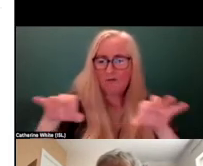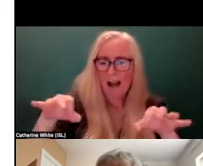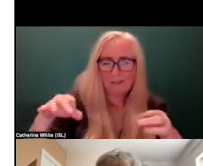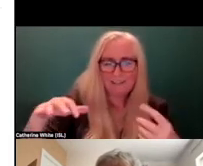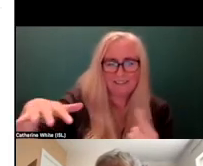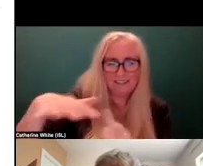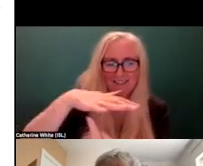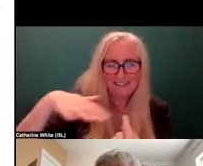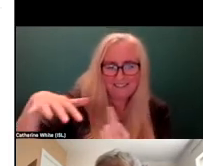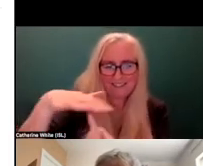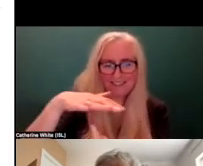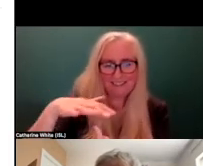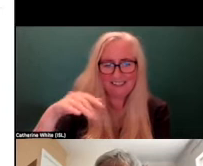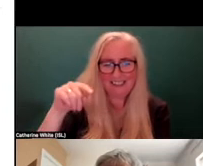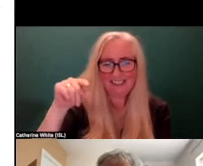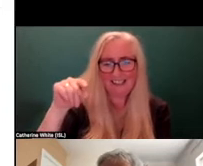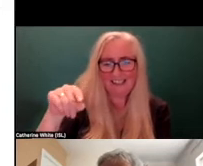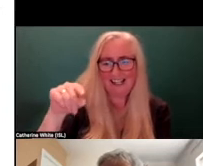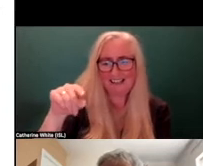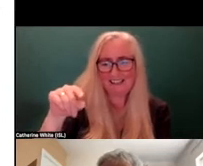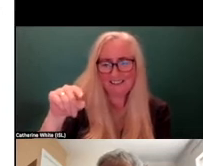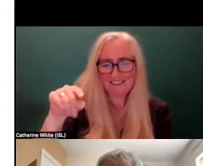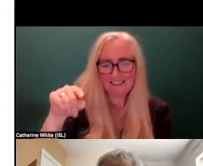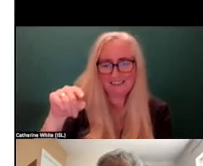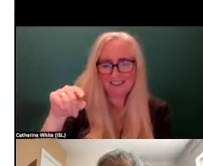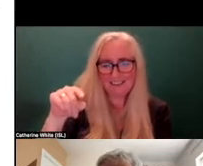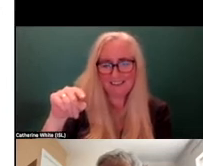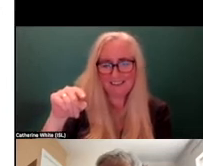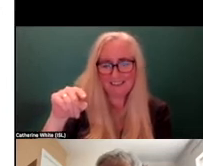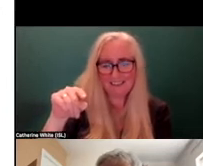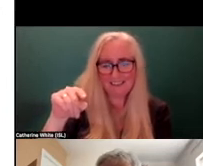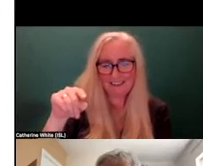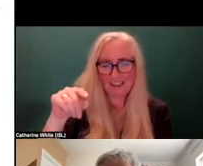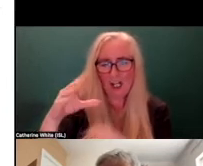grounding, and it's an installation by Toyo Ito, the great Japanese